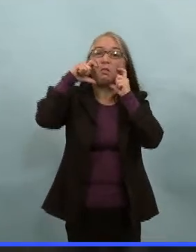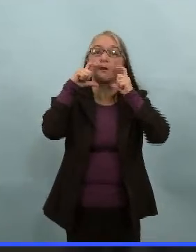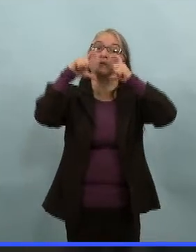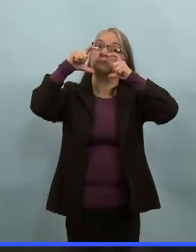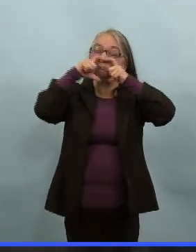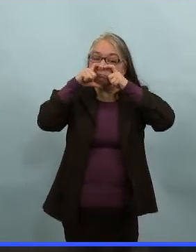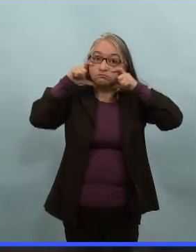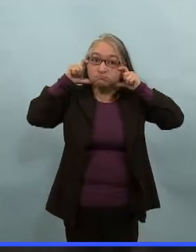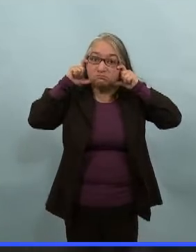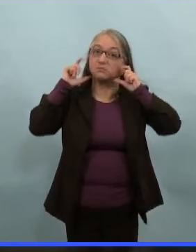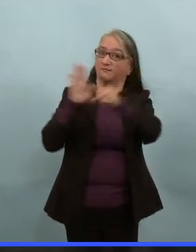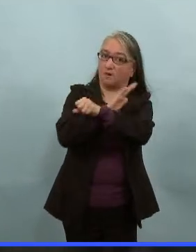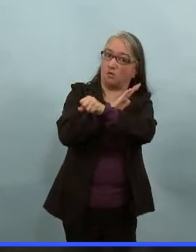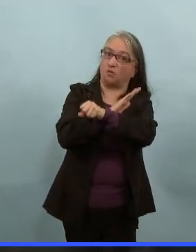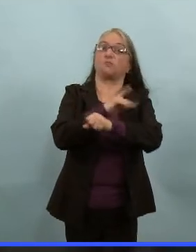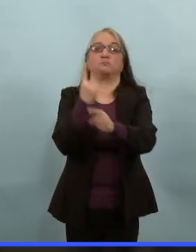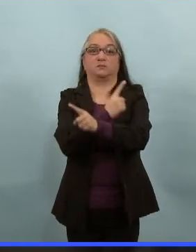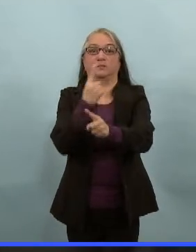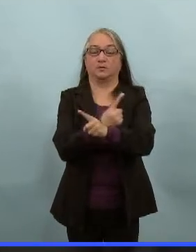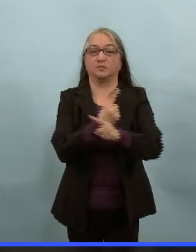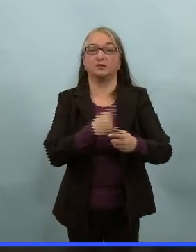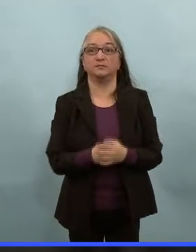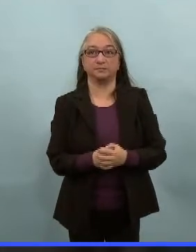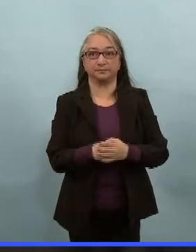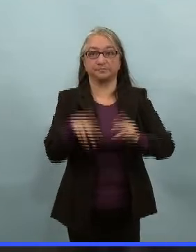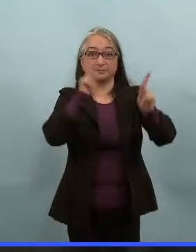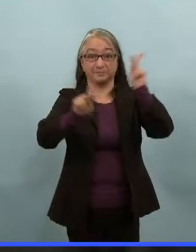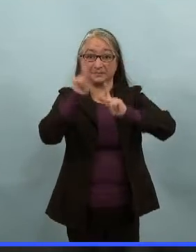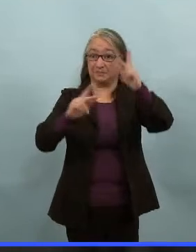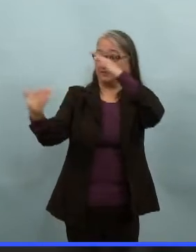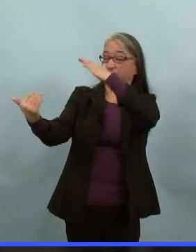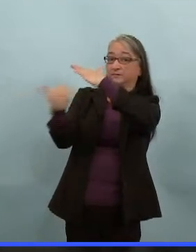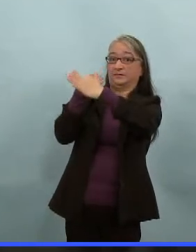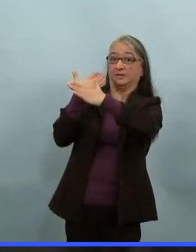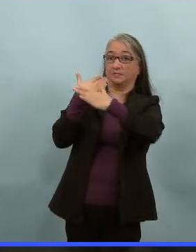coming into your storefront to wear that mask if you're having people over have them just keep that